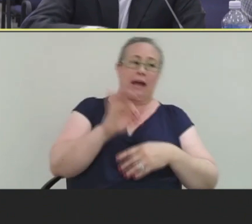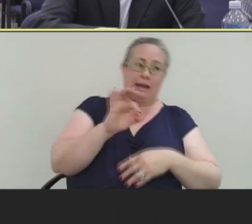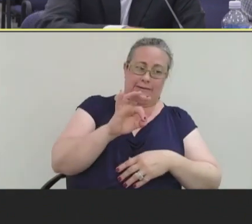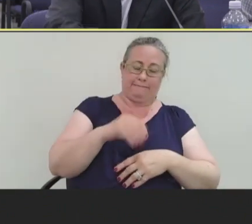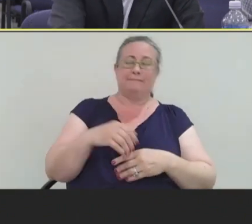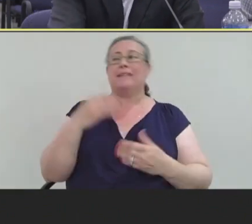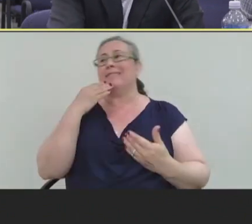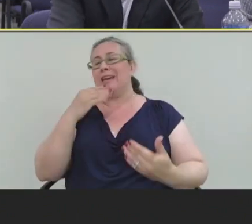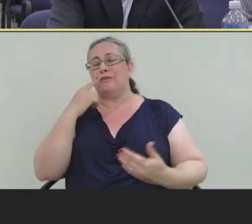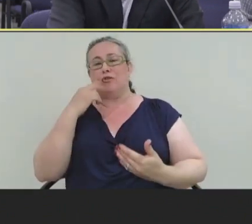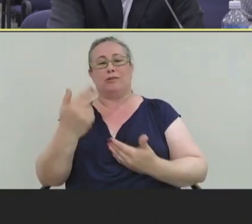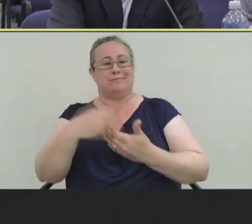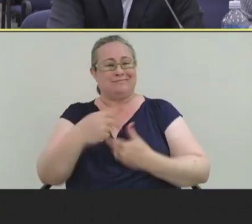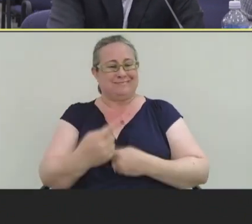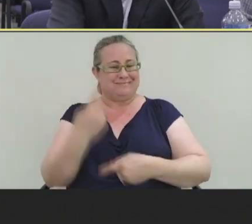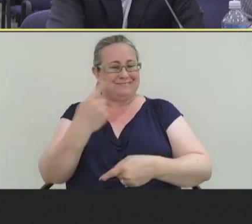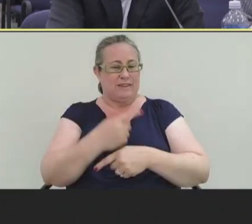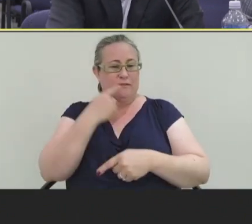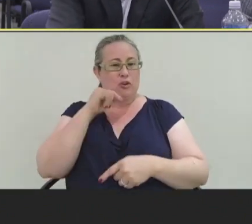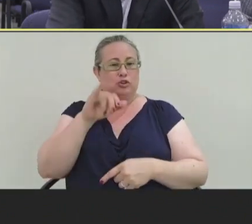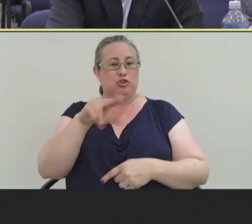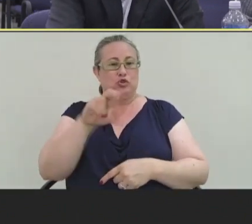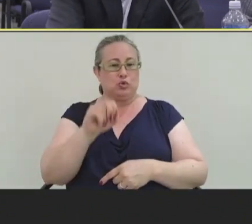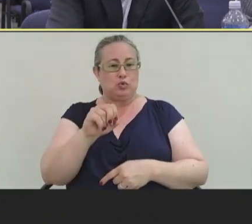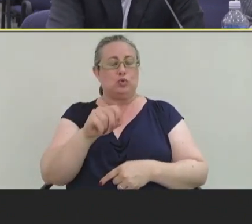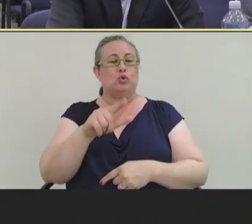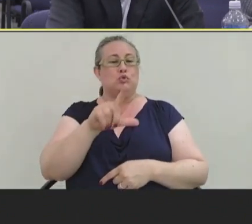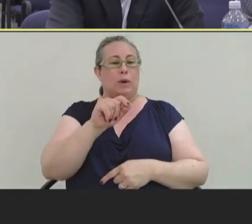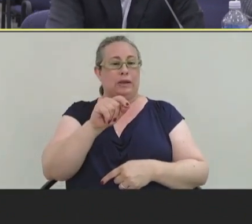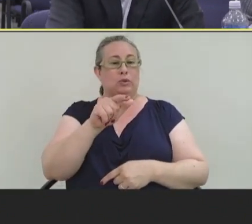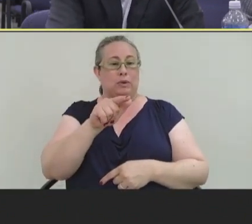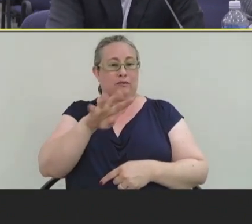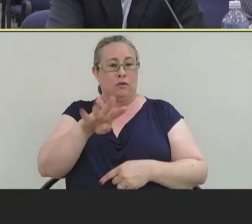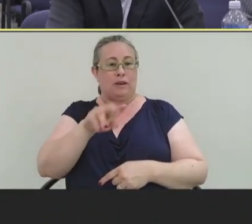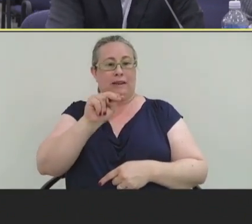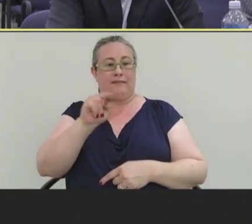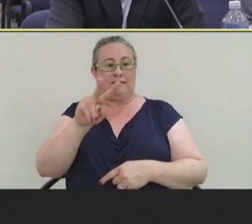you for joining us for our June 2024 NVAC meeting. Have a great afternoon.